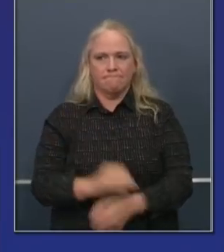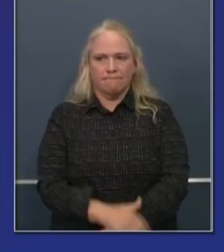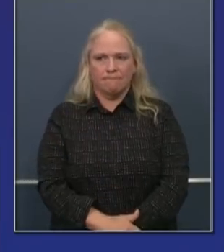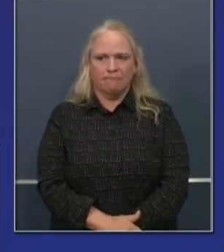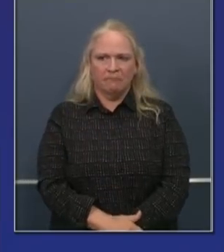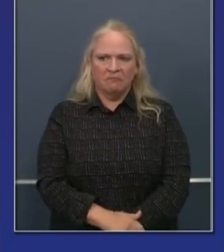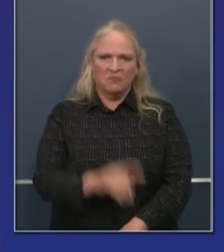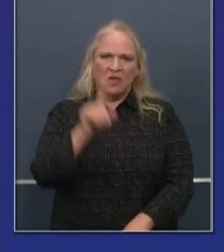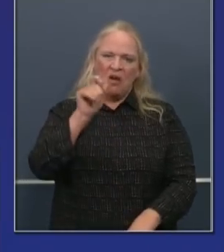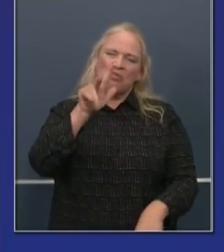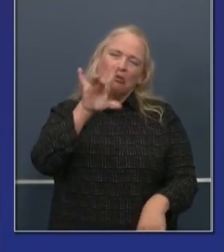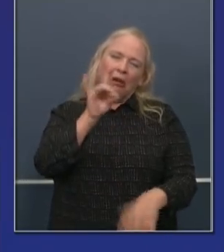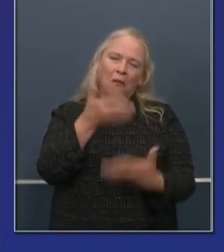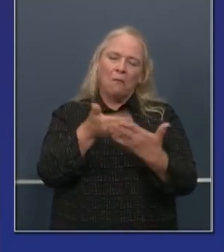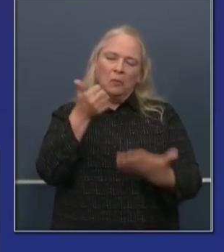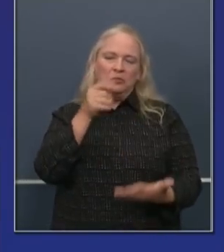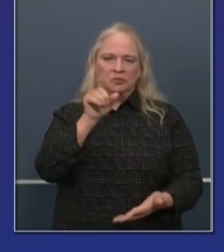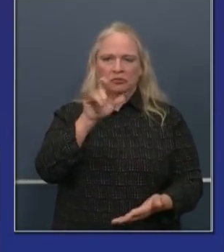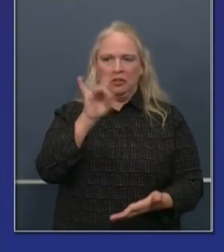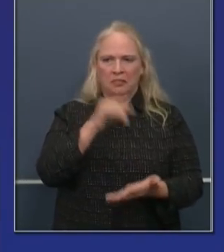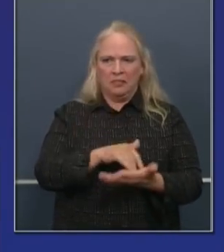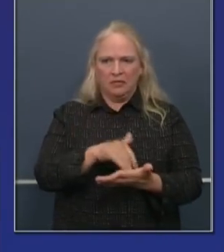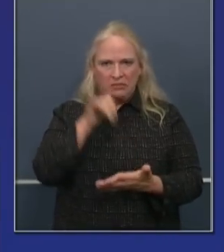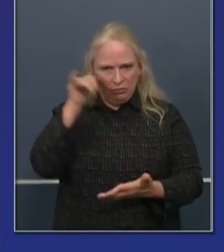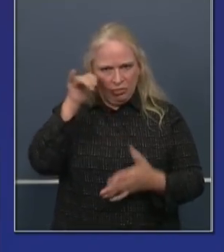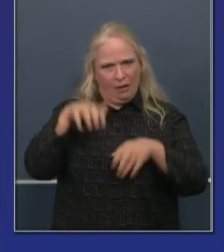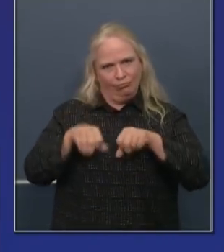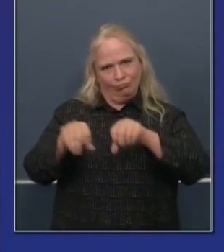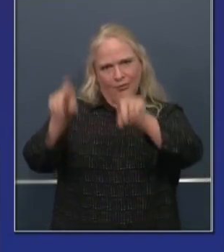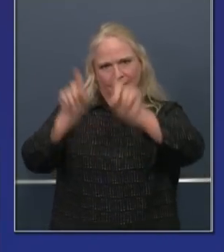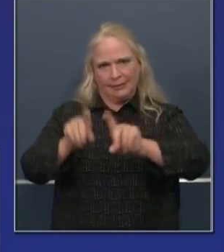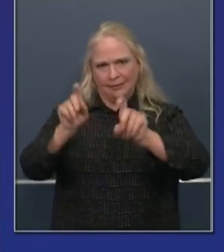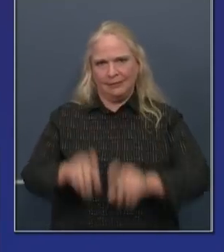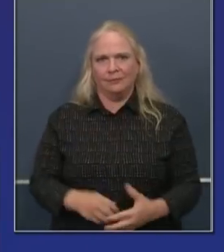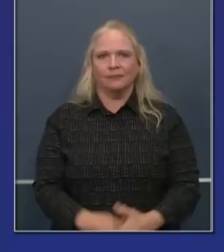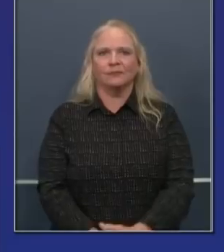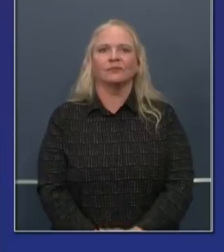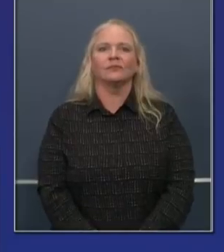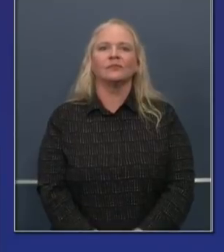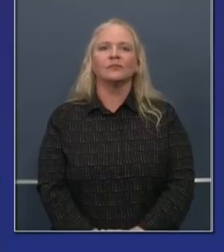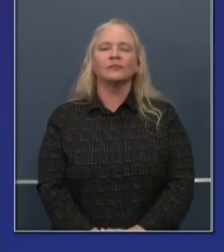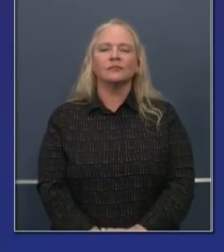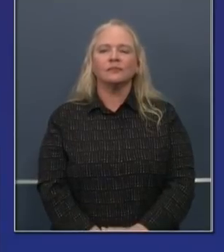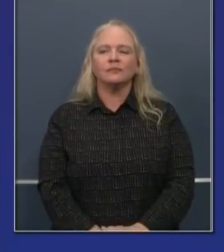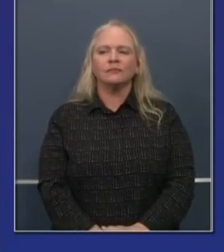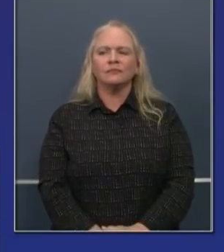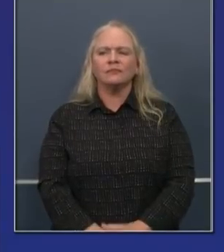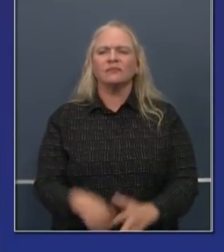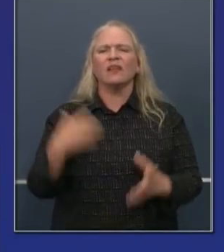7.4% AND WHAT IT'S WORTH YESTERDAY AND 137,000 PEOPLE YESTERDAY. MORE APPROPRIATELY 137 PEOPLE